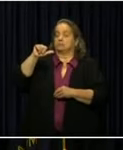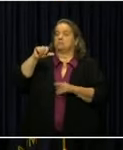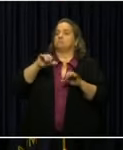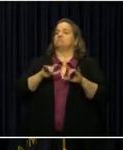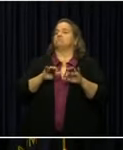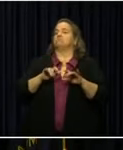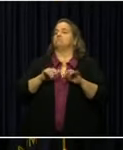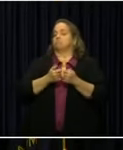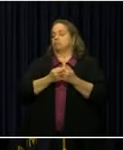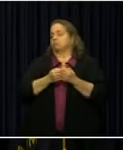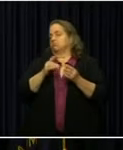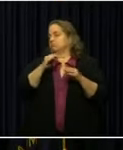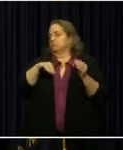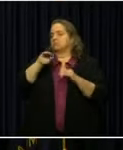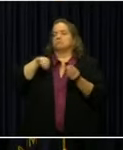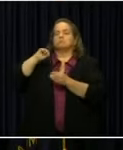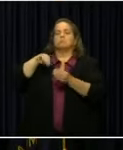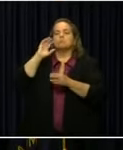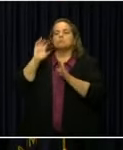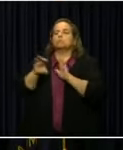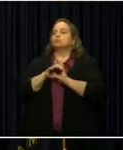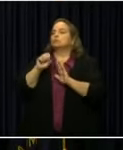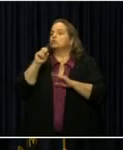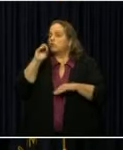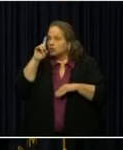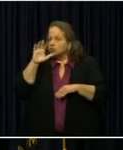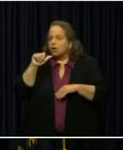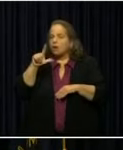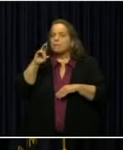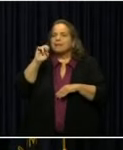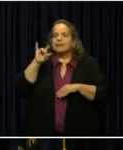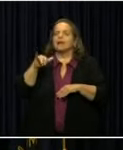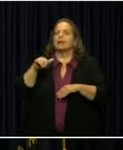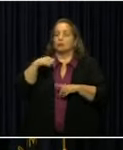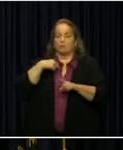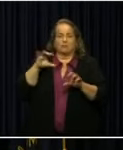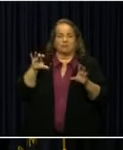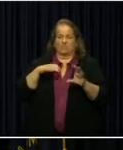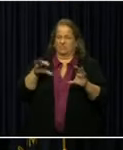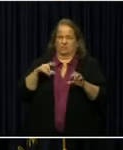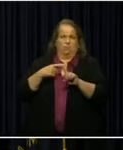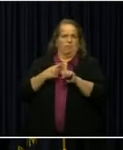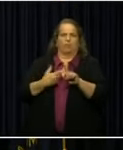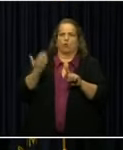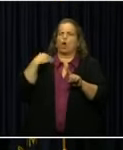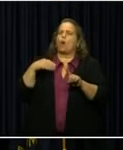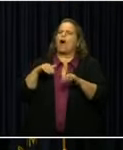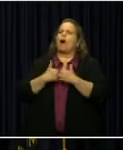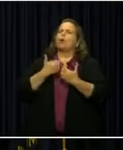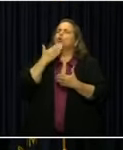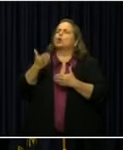THAT WE HAVE TAKEN AS PEOPLE AND COMING TOGETHER AND MAKING SURE WE CARRY THAT THAT FORWARD FOR A